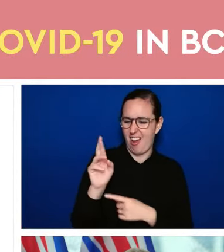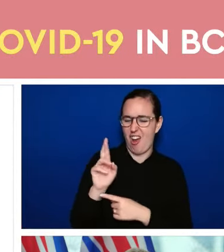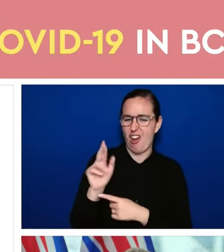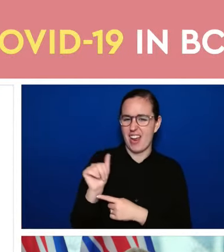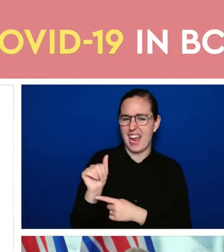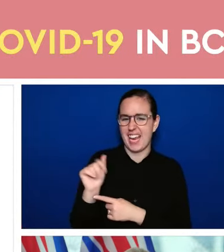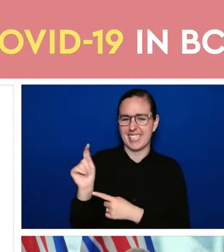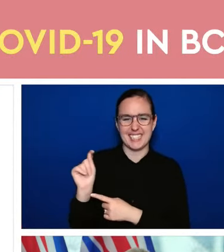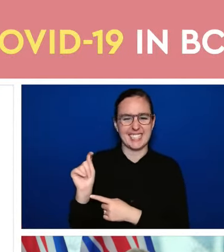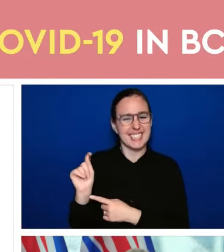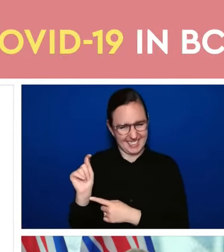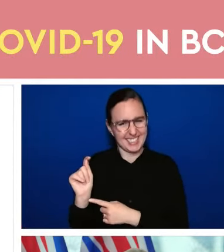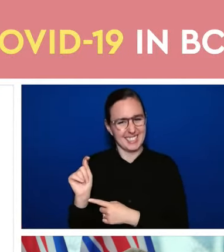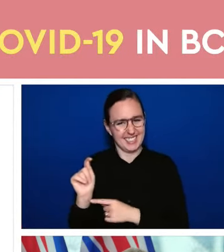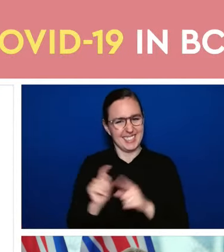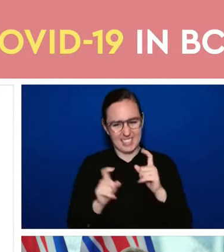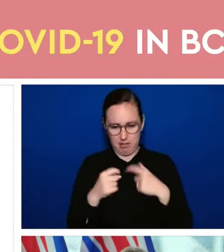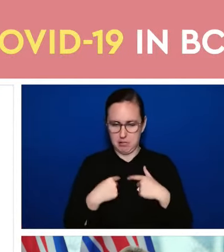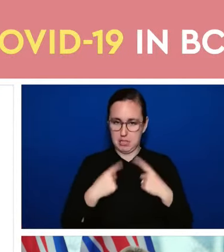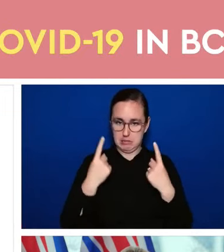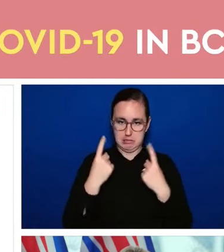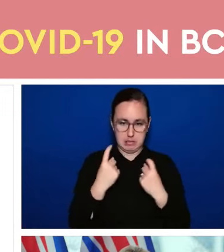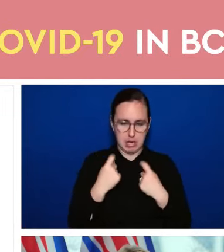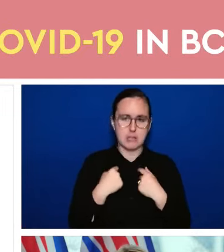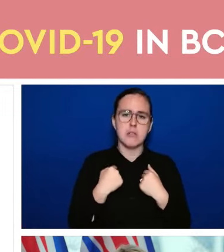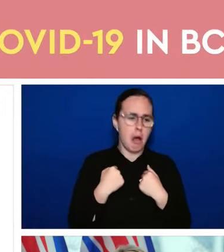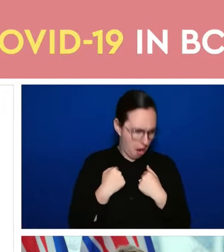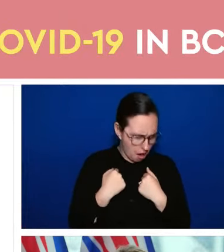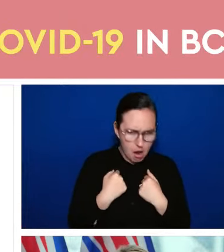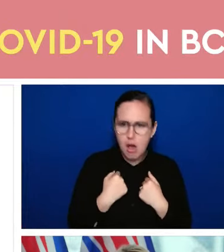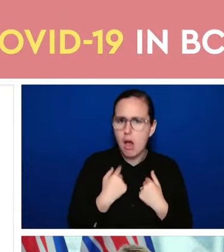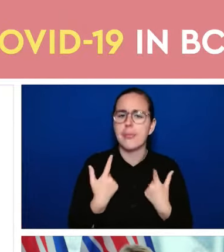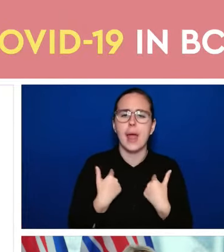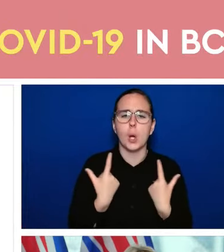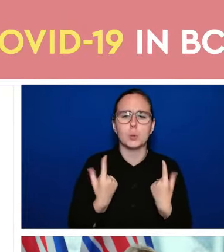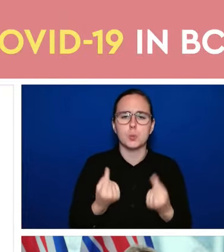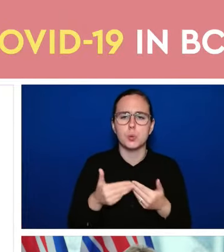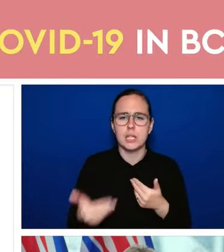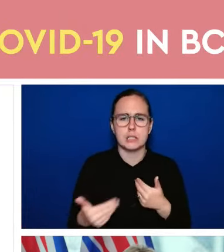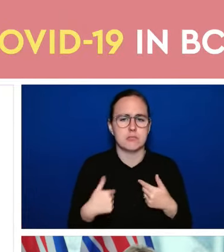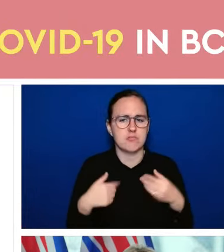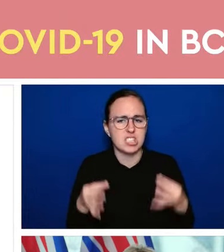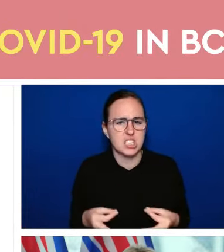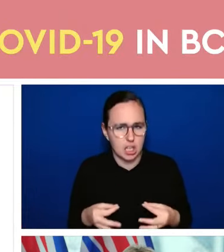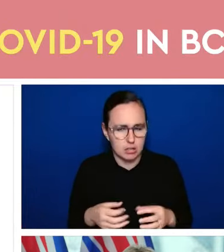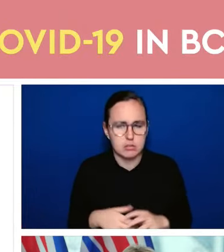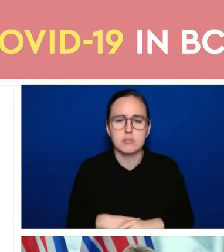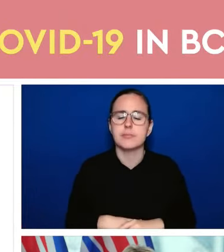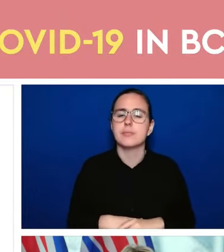setting your own symptoms. And we do know that we want to make